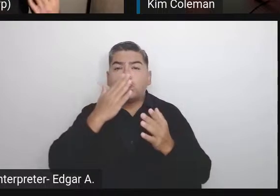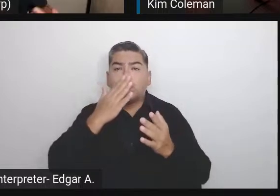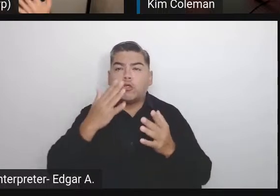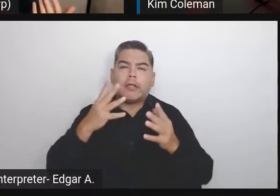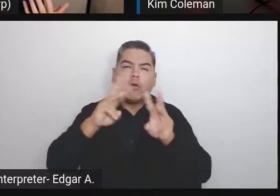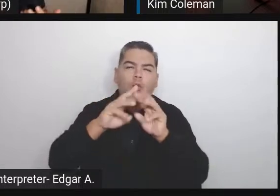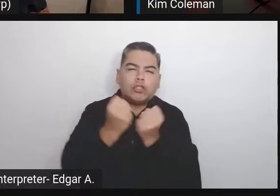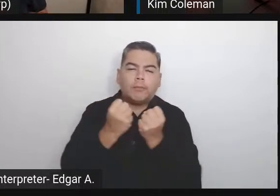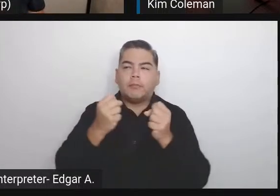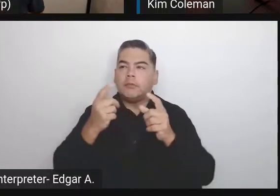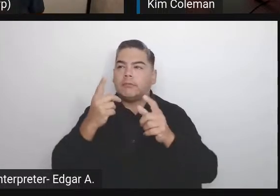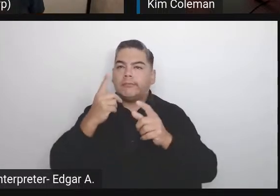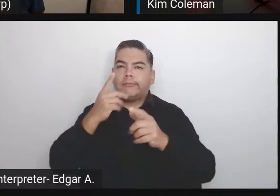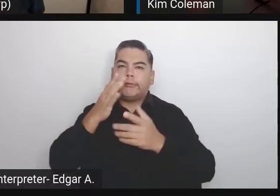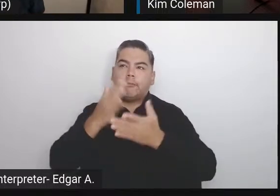I really recommend attending